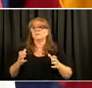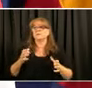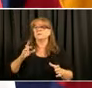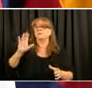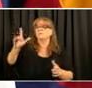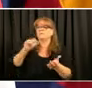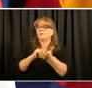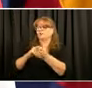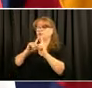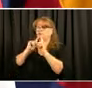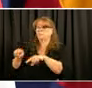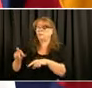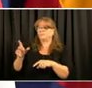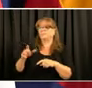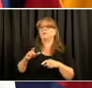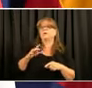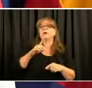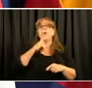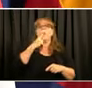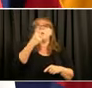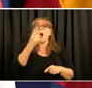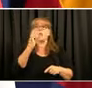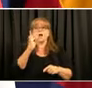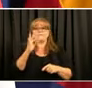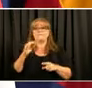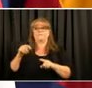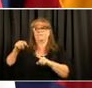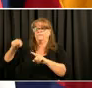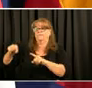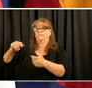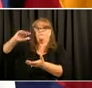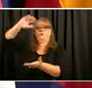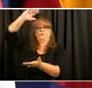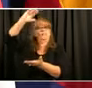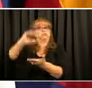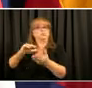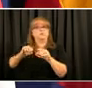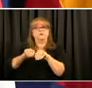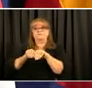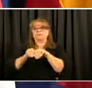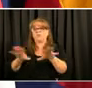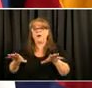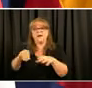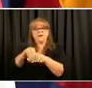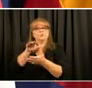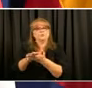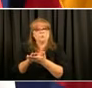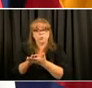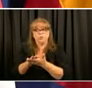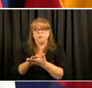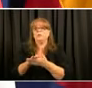um preventing disease transmission in schools has been this cohorting approach and and i think going